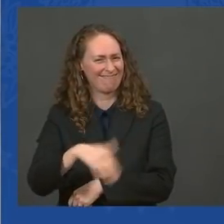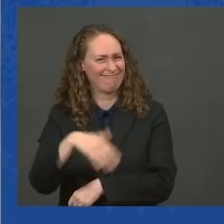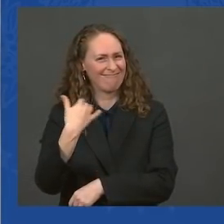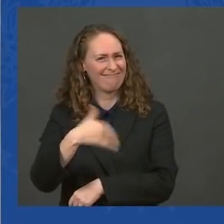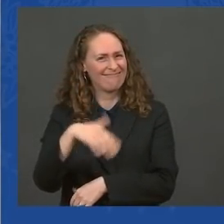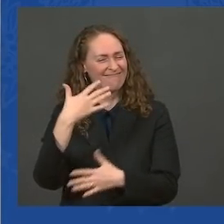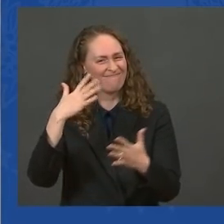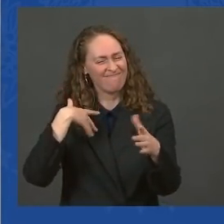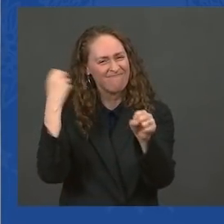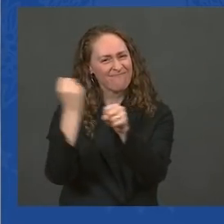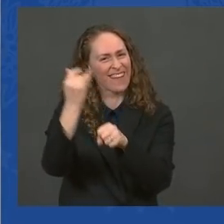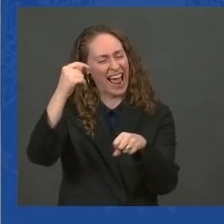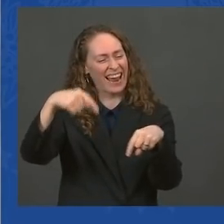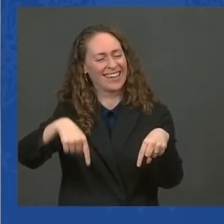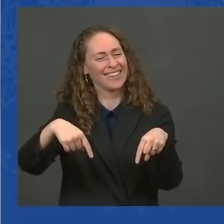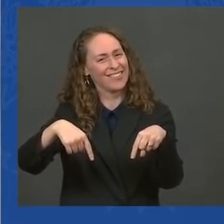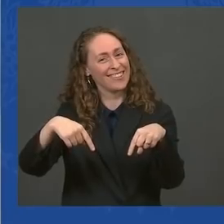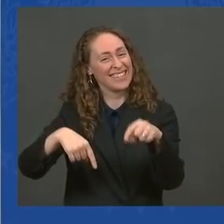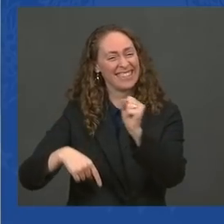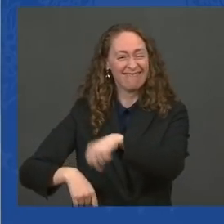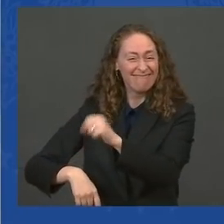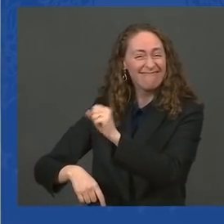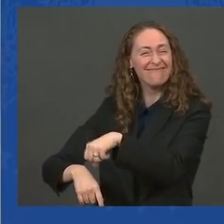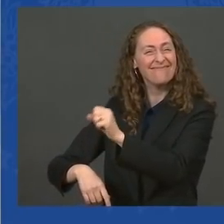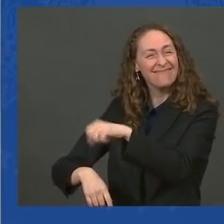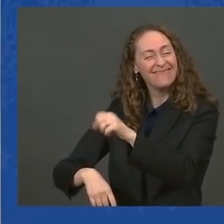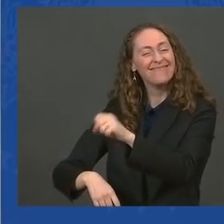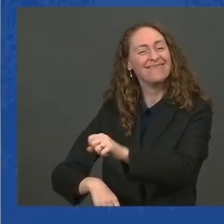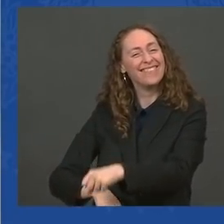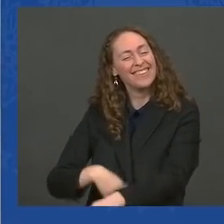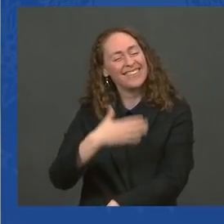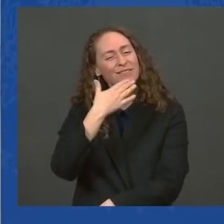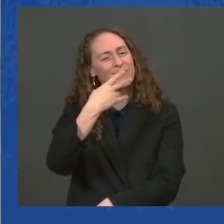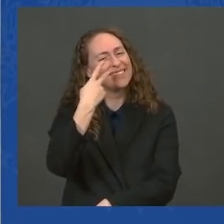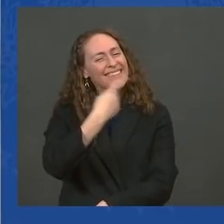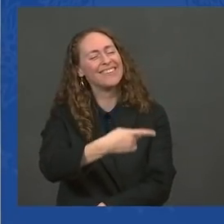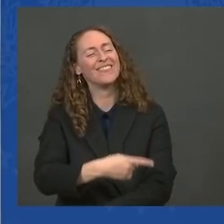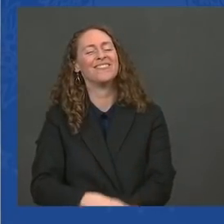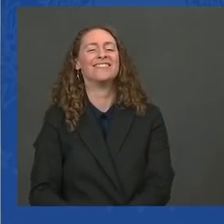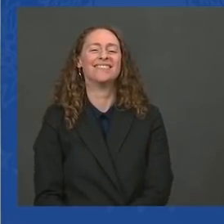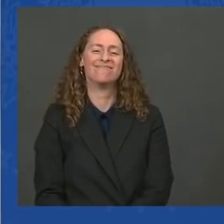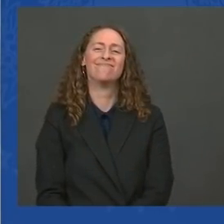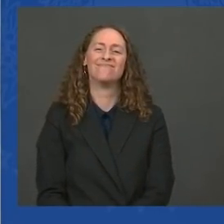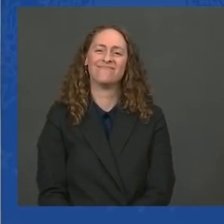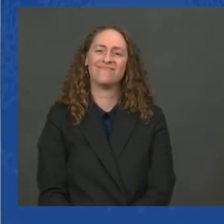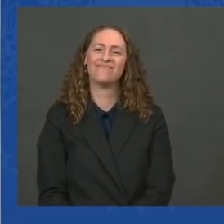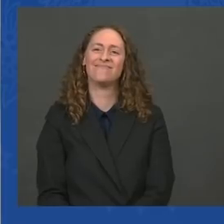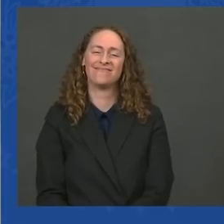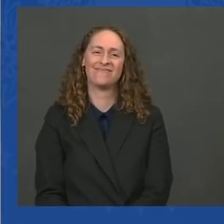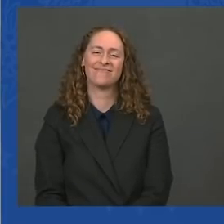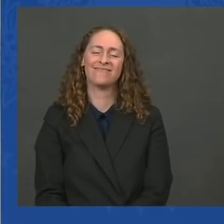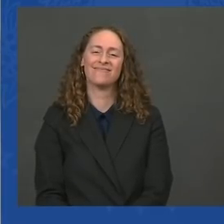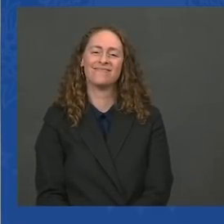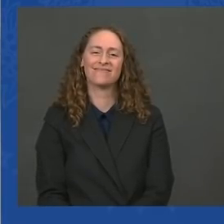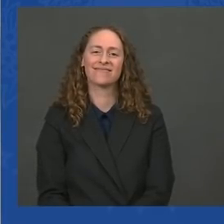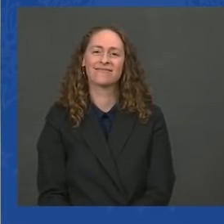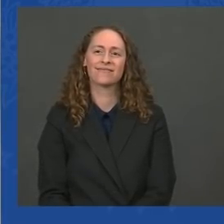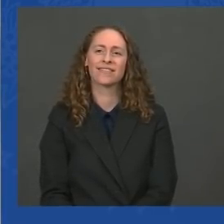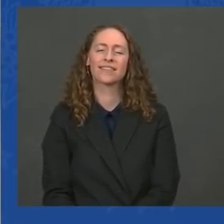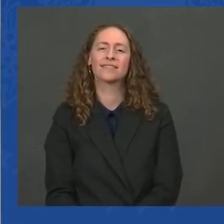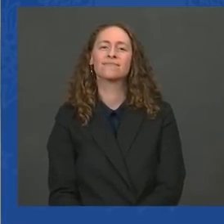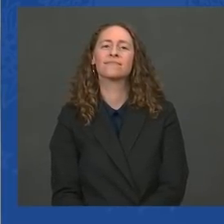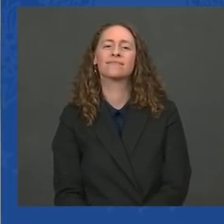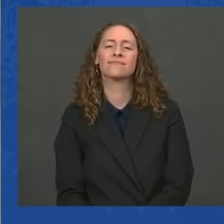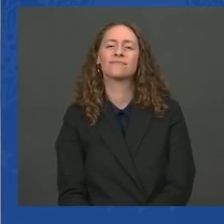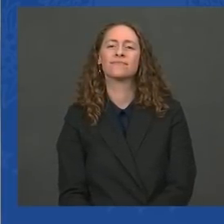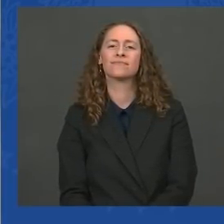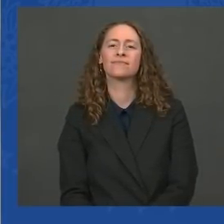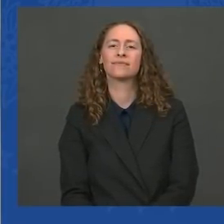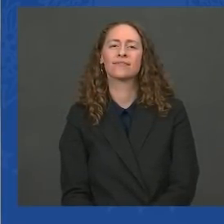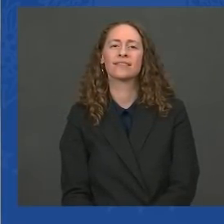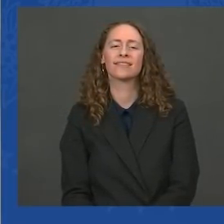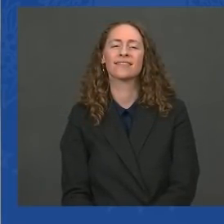Hey, it's good to see you, man.